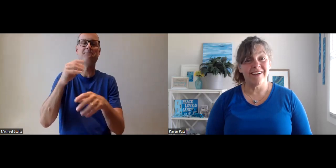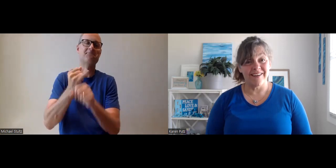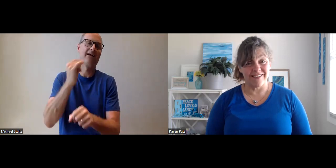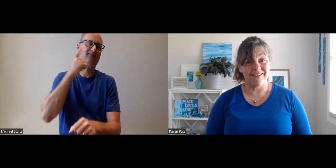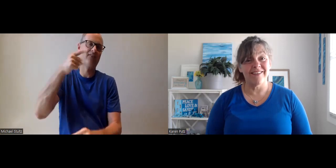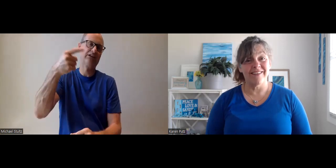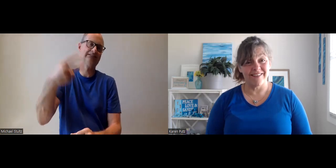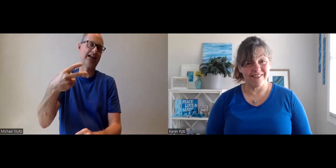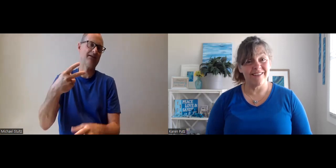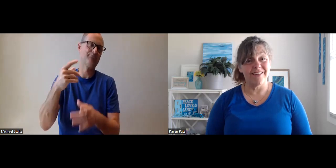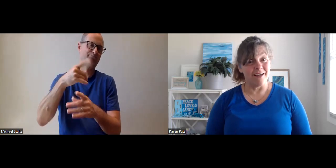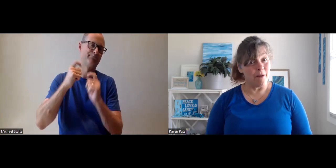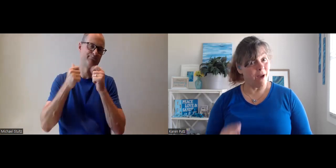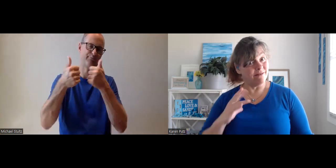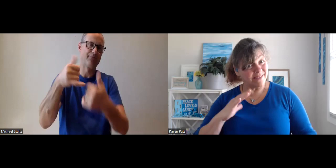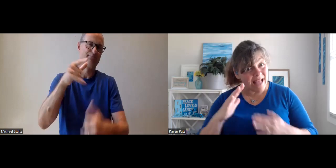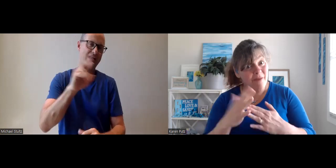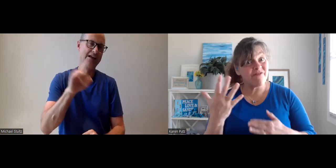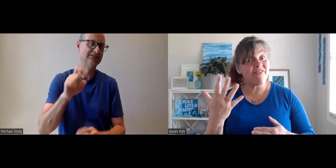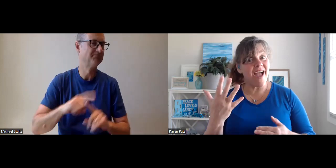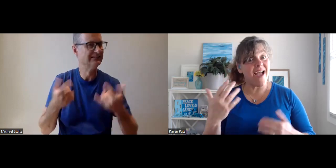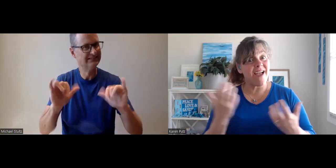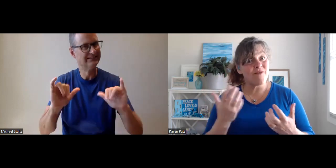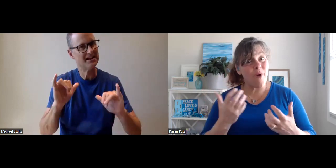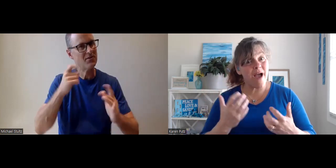And I took a shot at the lightning shot and that picture,